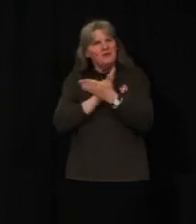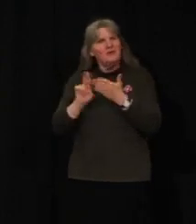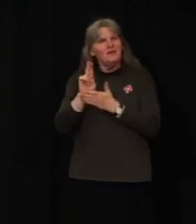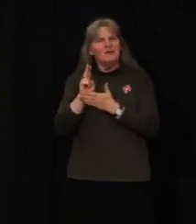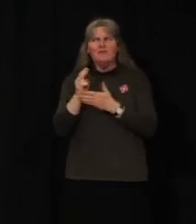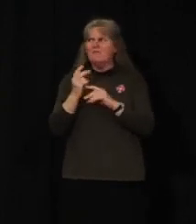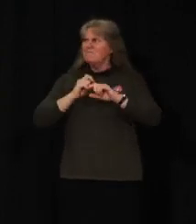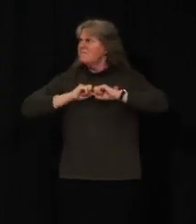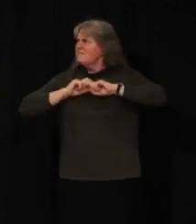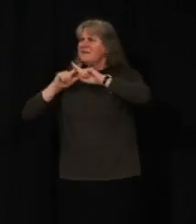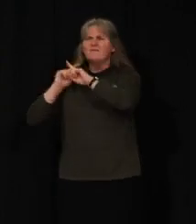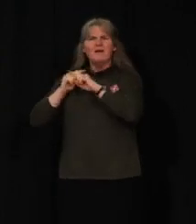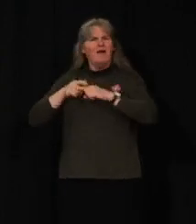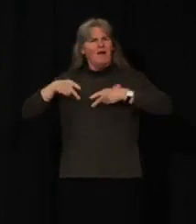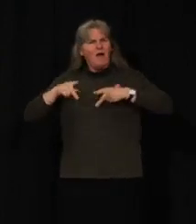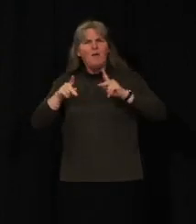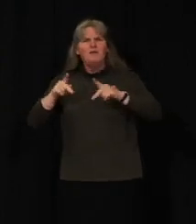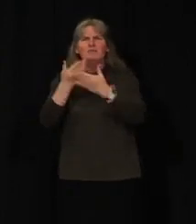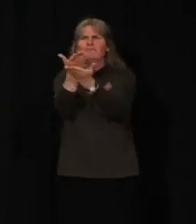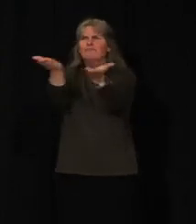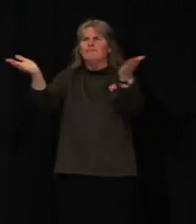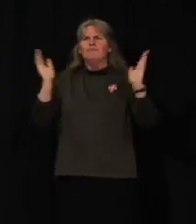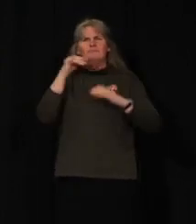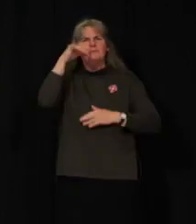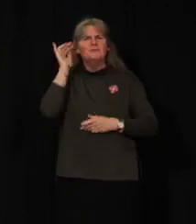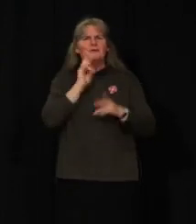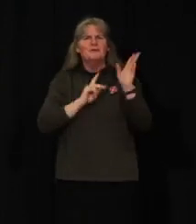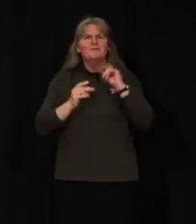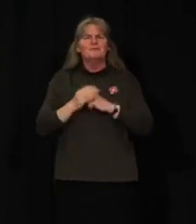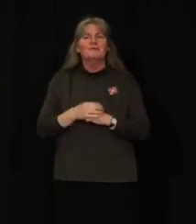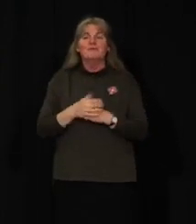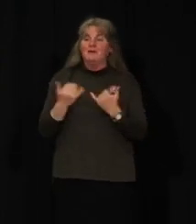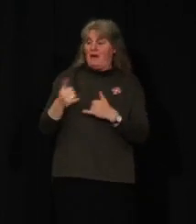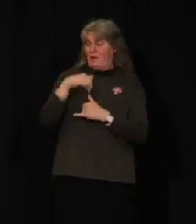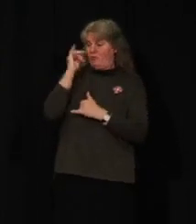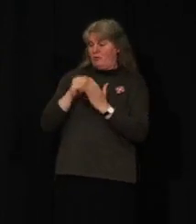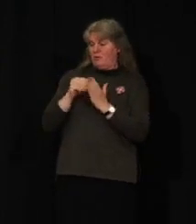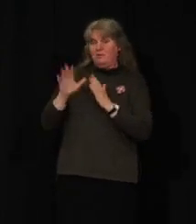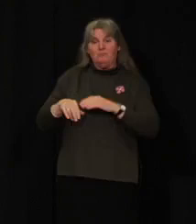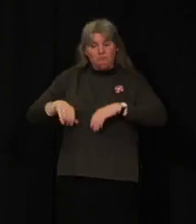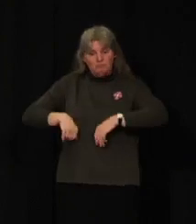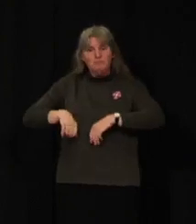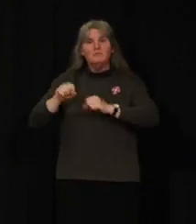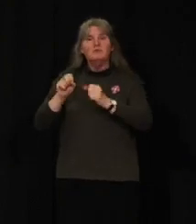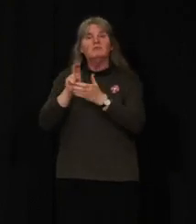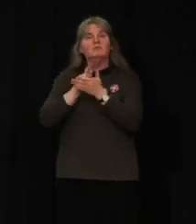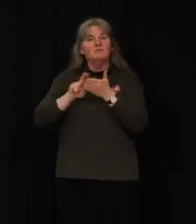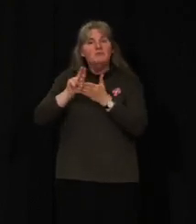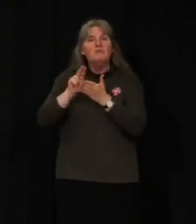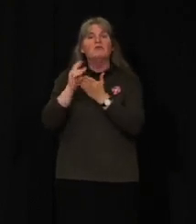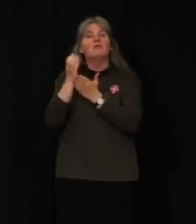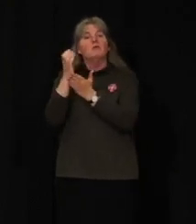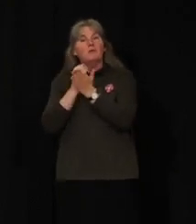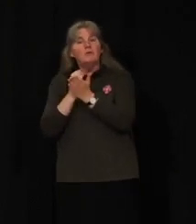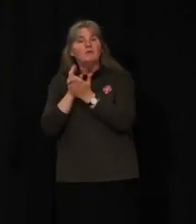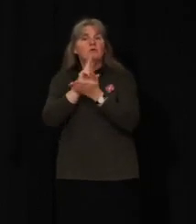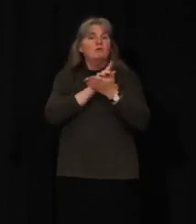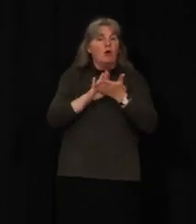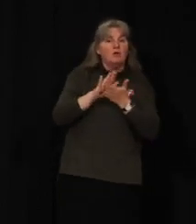creates so many opportunities for Yukoners. Now, Yukon students can take college or university courses